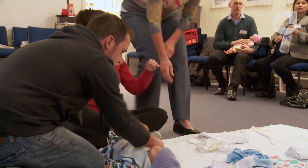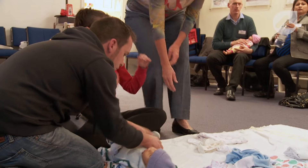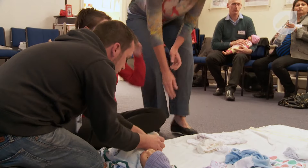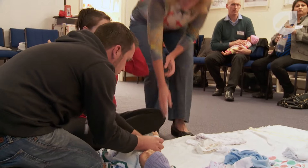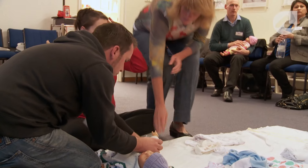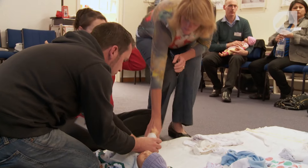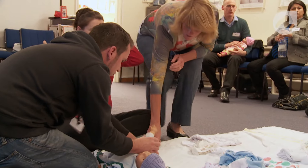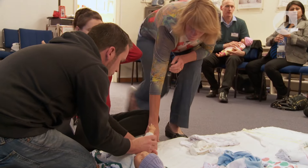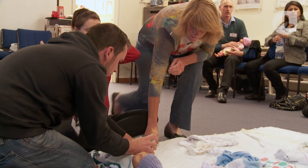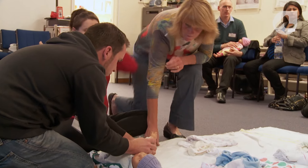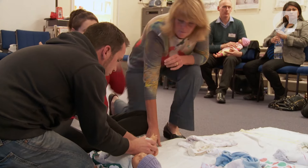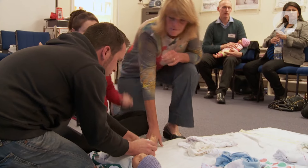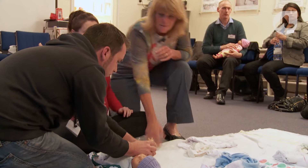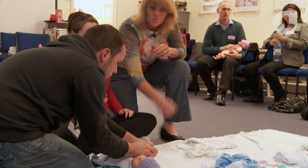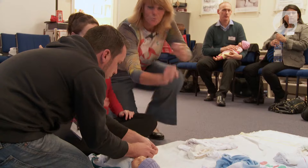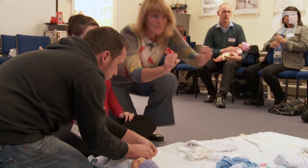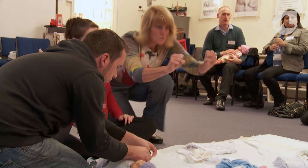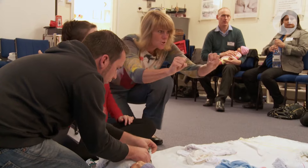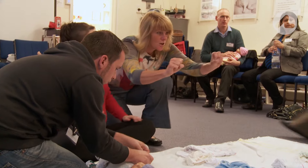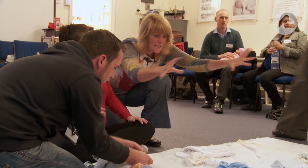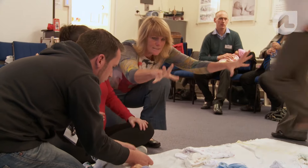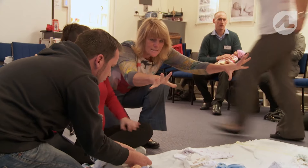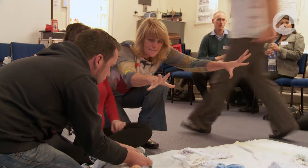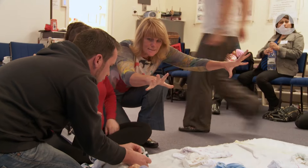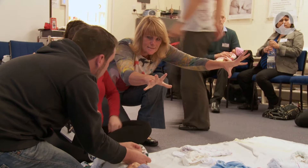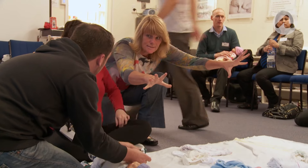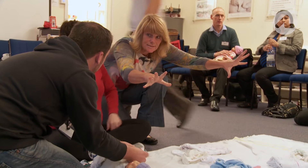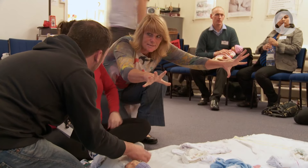What's going to happen here, Jarrod, your baby's going to go like this...